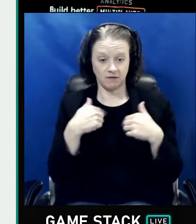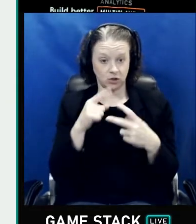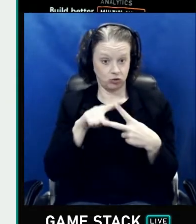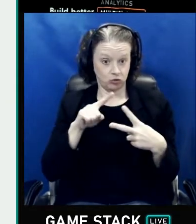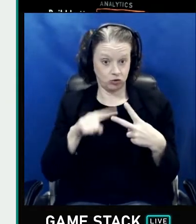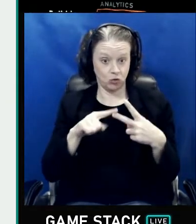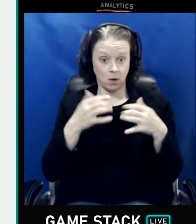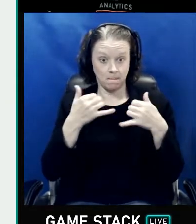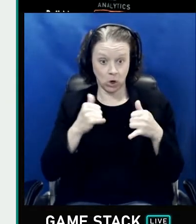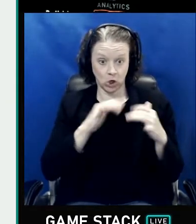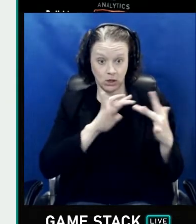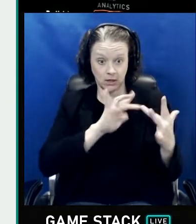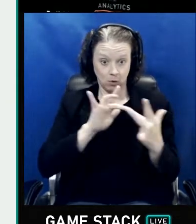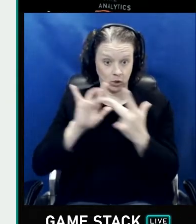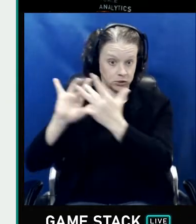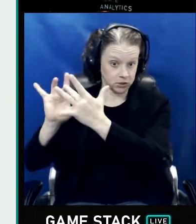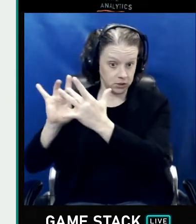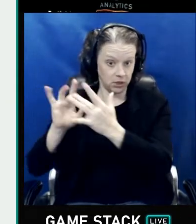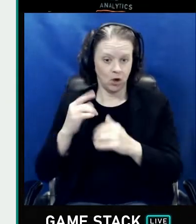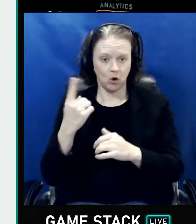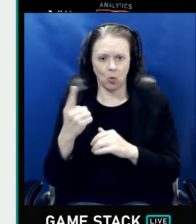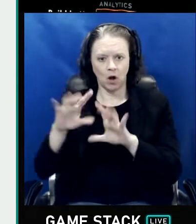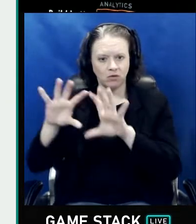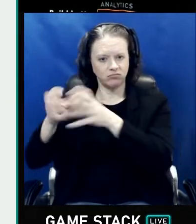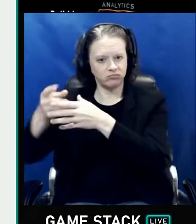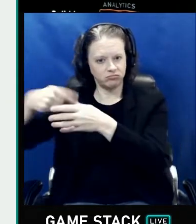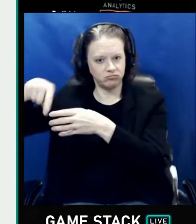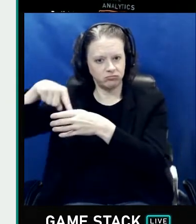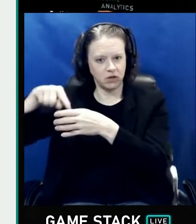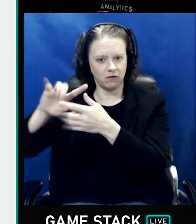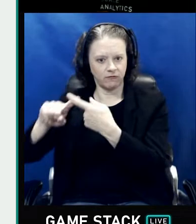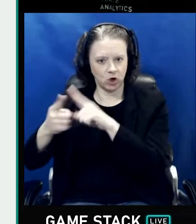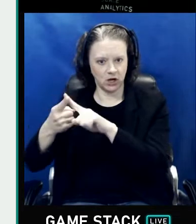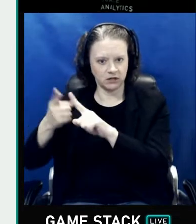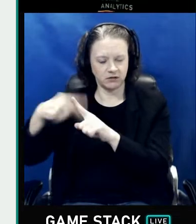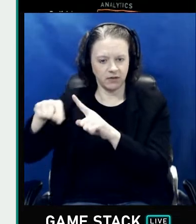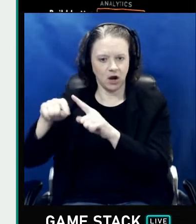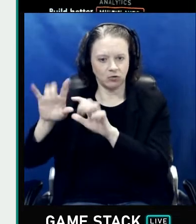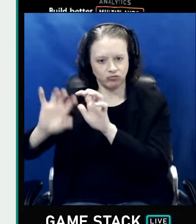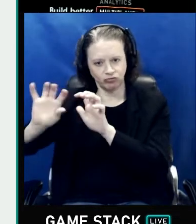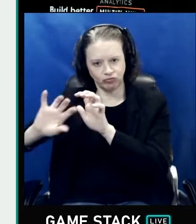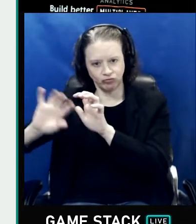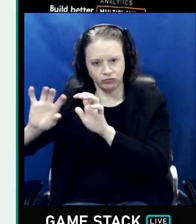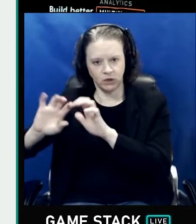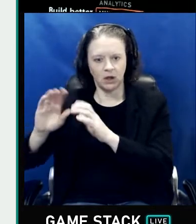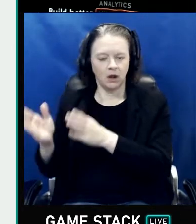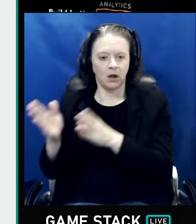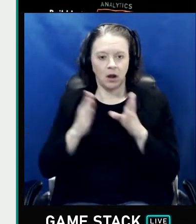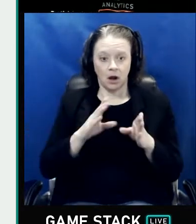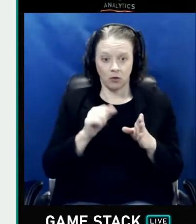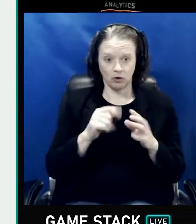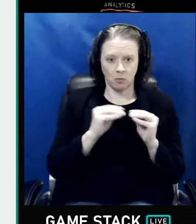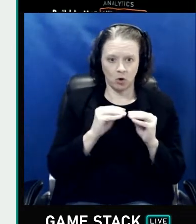a friends party, with some friends getting together and they're chatting, and the other one is more of a fire team. The game is set up,